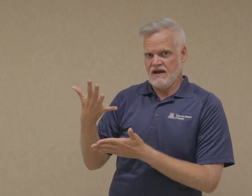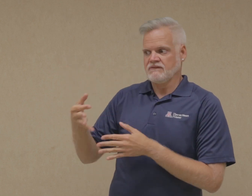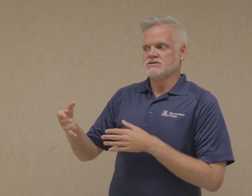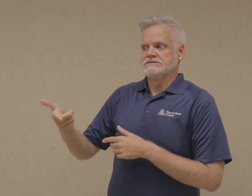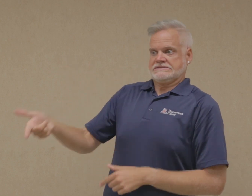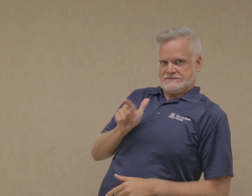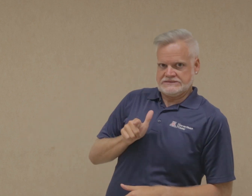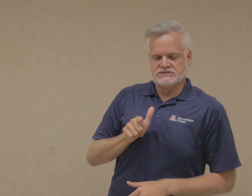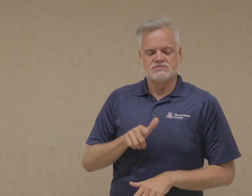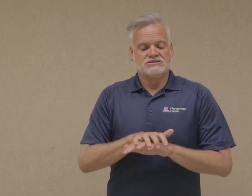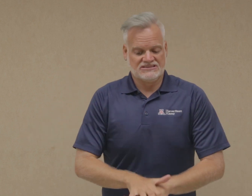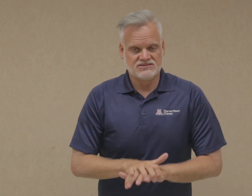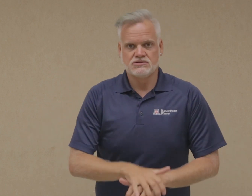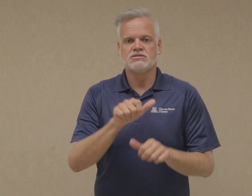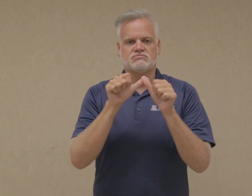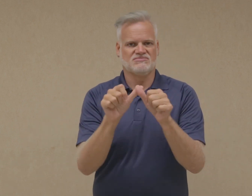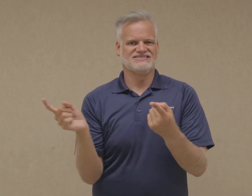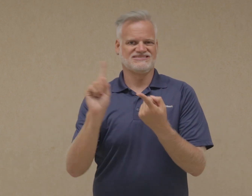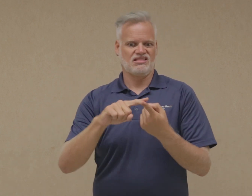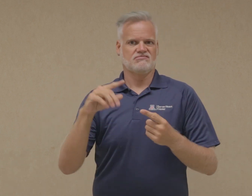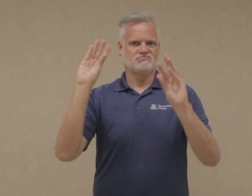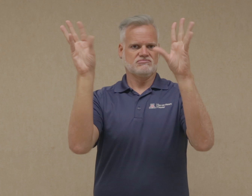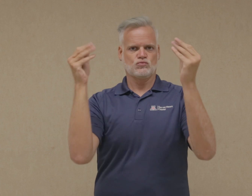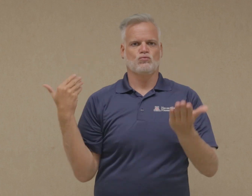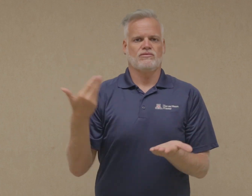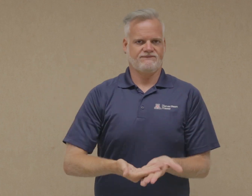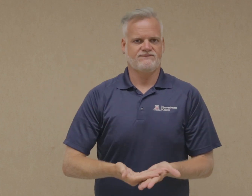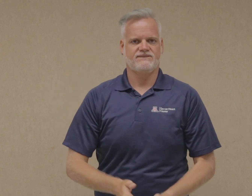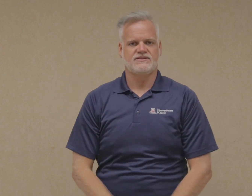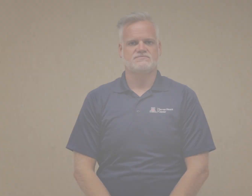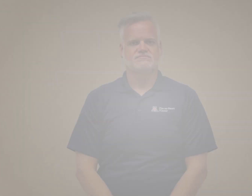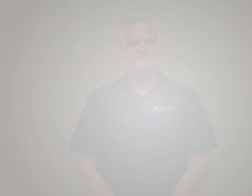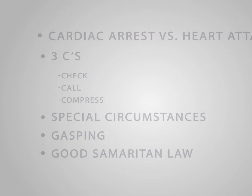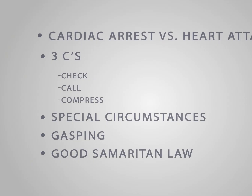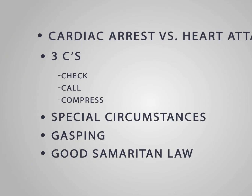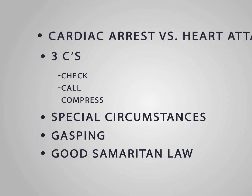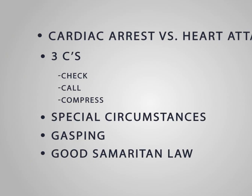switch. Do not stop chest compressions until emergency services arrive.